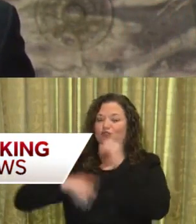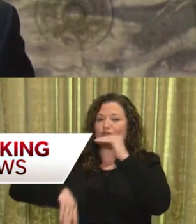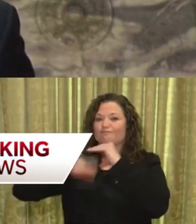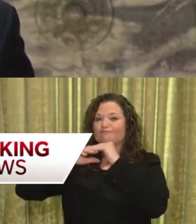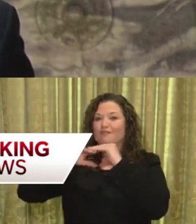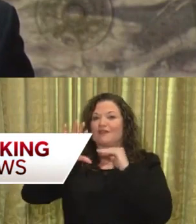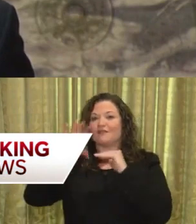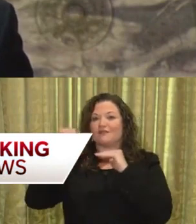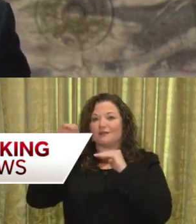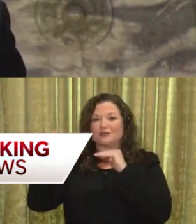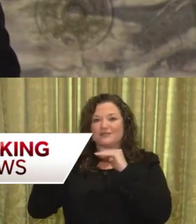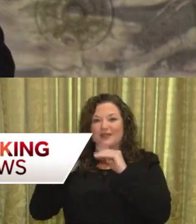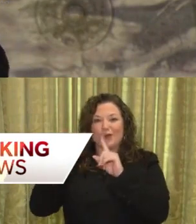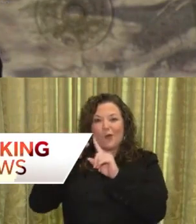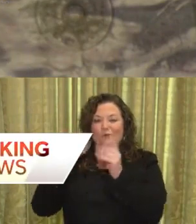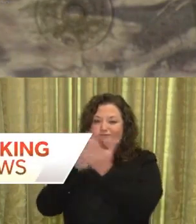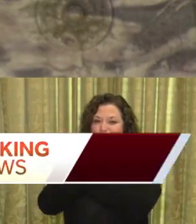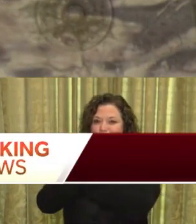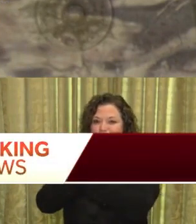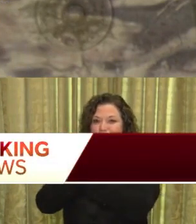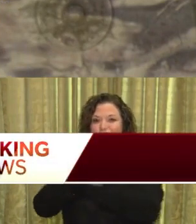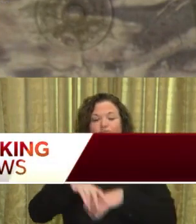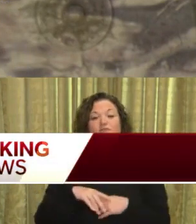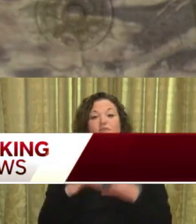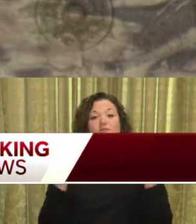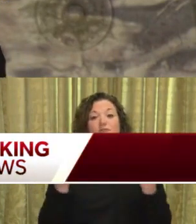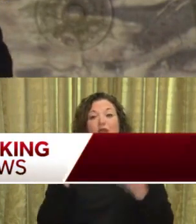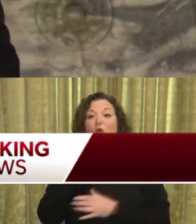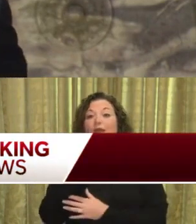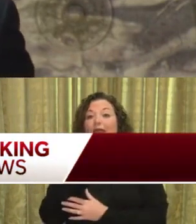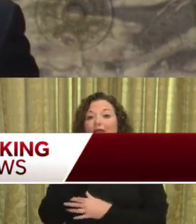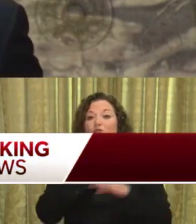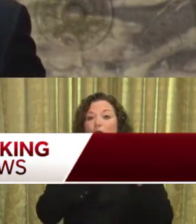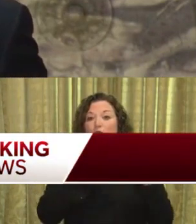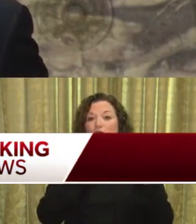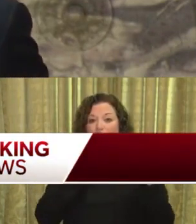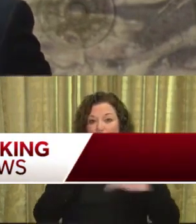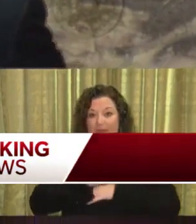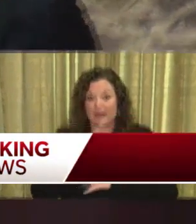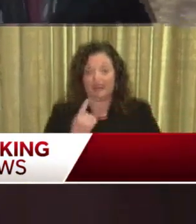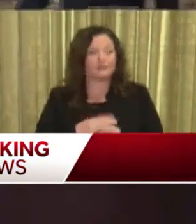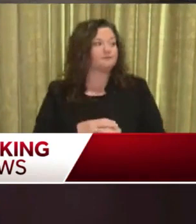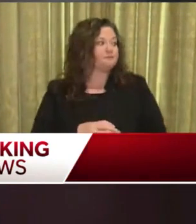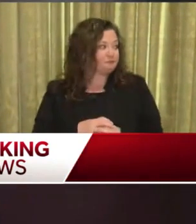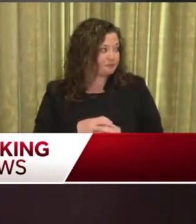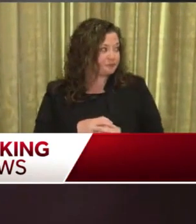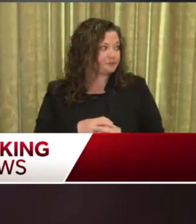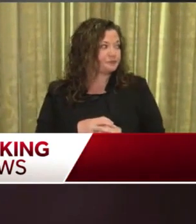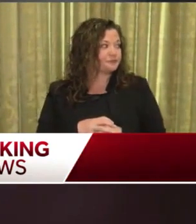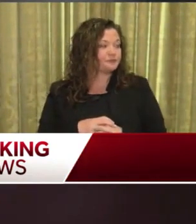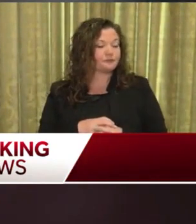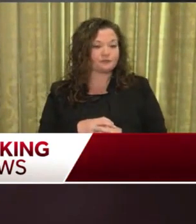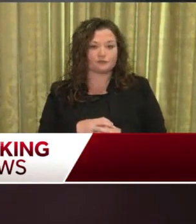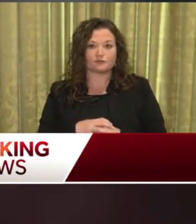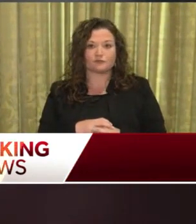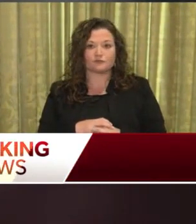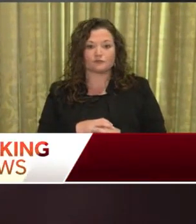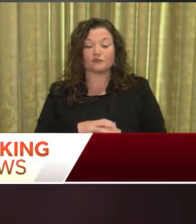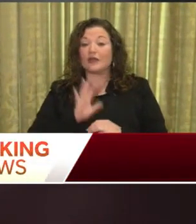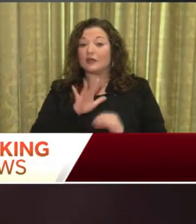THE MONTH, BUT WE’RE CONGRATULATE BRADLEY COUNTY FOR BEING THE FSTIR COUNTY TO REACH THAT 50% GOAL.